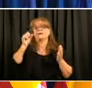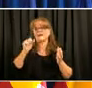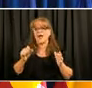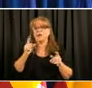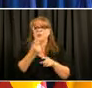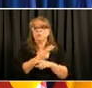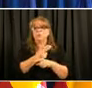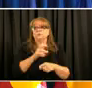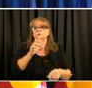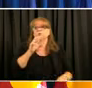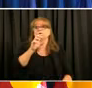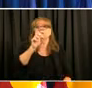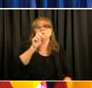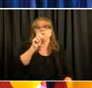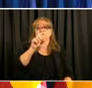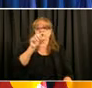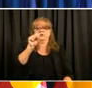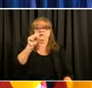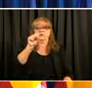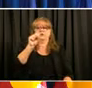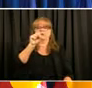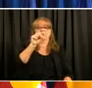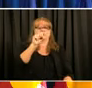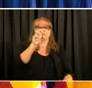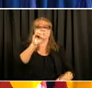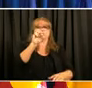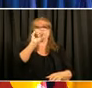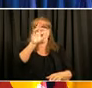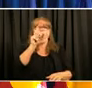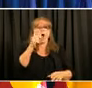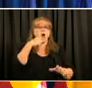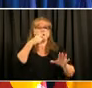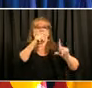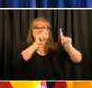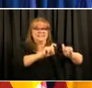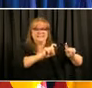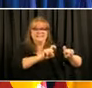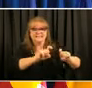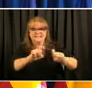while the risk is innately greater of congregate living there are a lot more tools to keep it safer